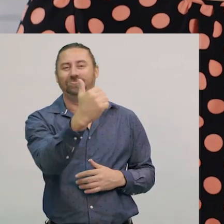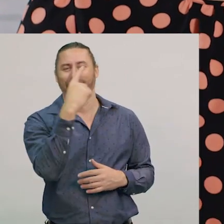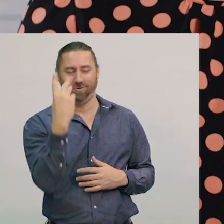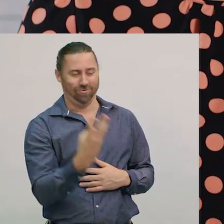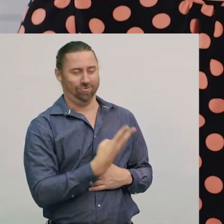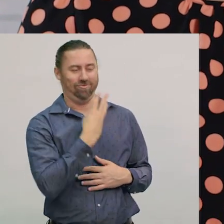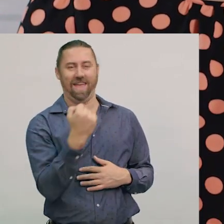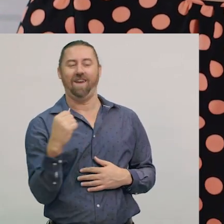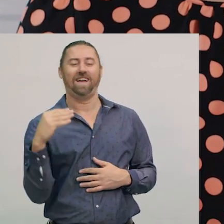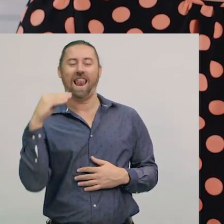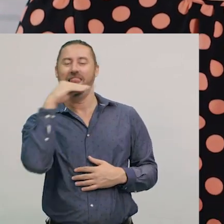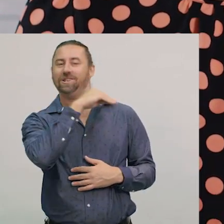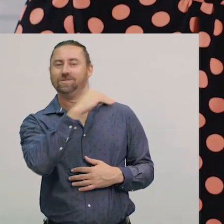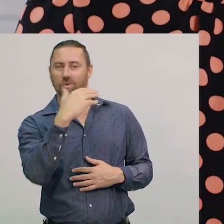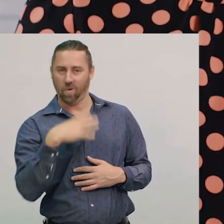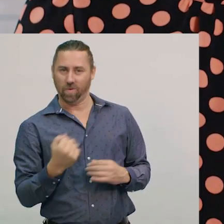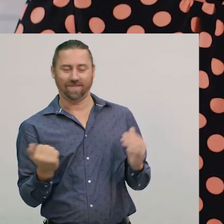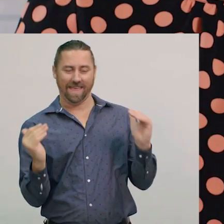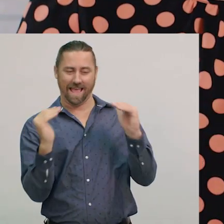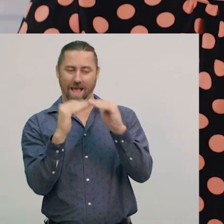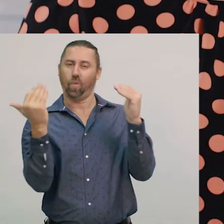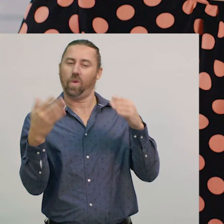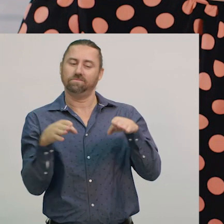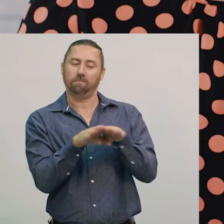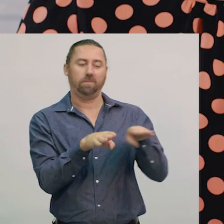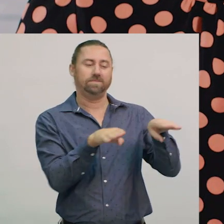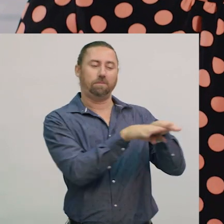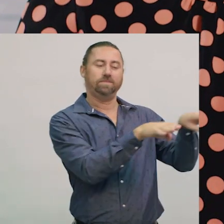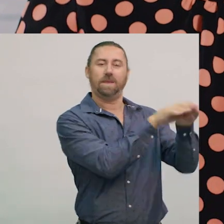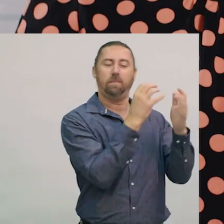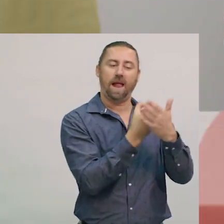now that we all have an equal number.